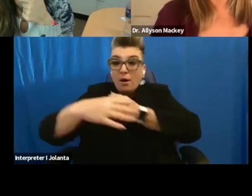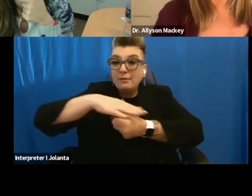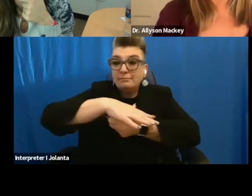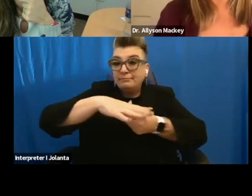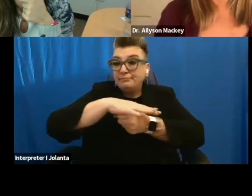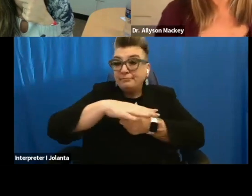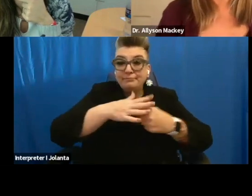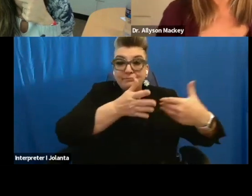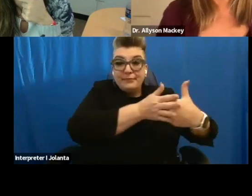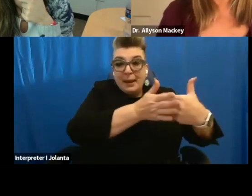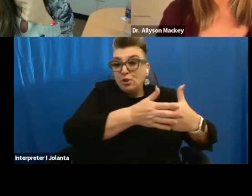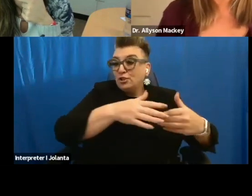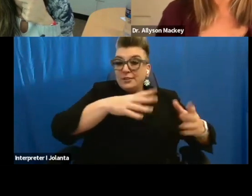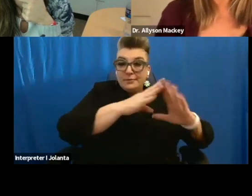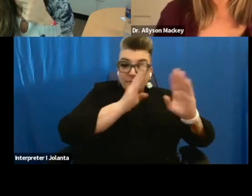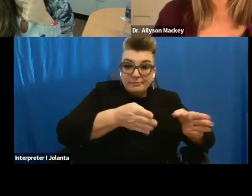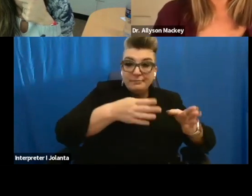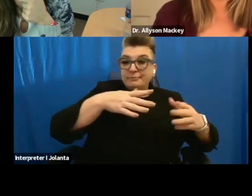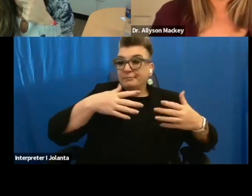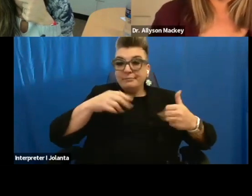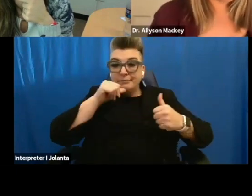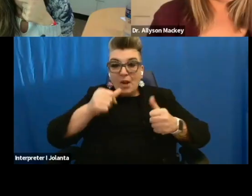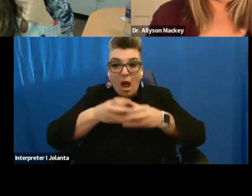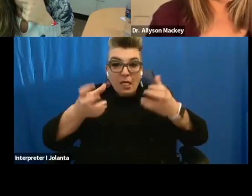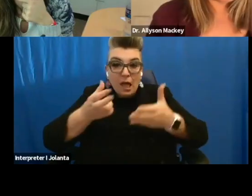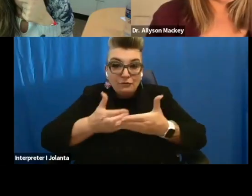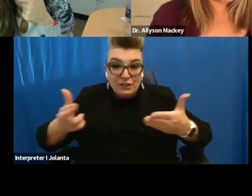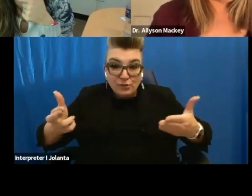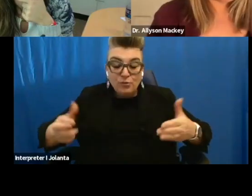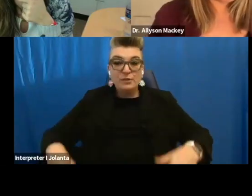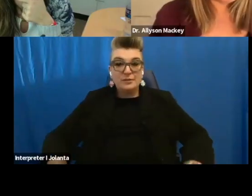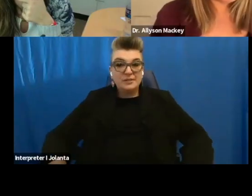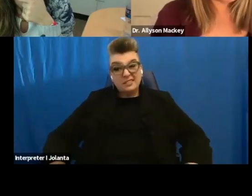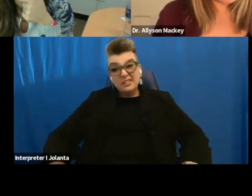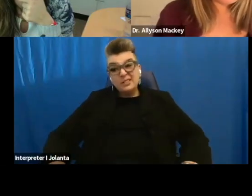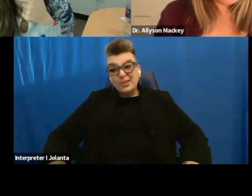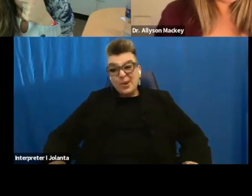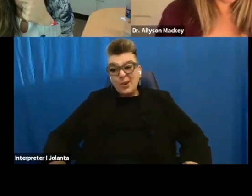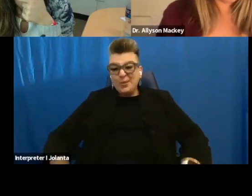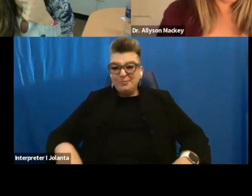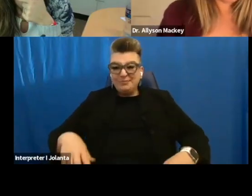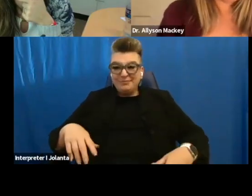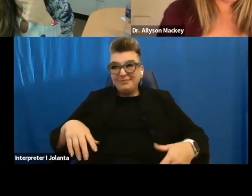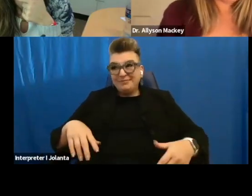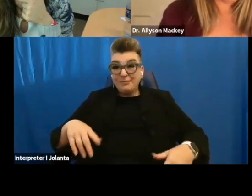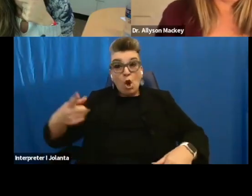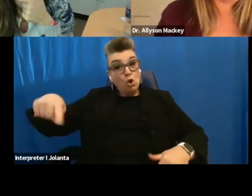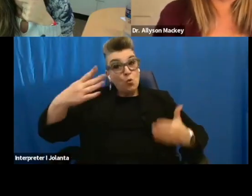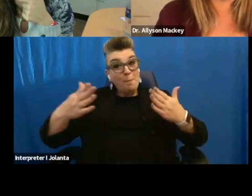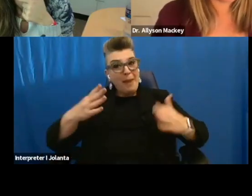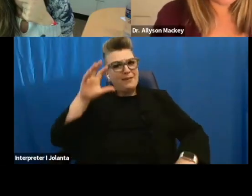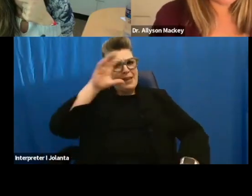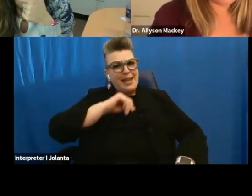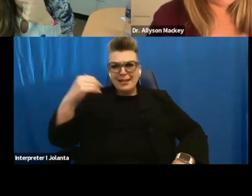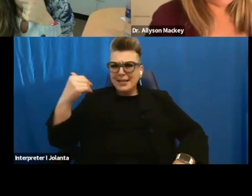so there is less range than you might um have guessed in terms of the sort of incomes of